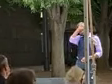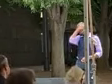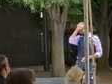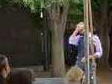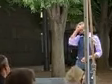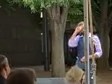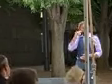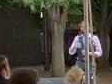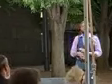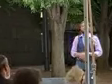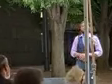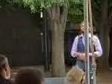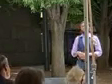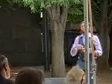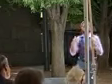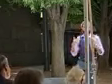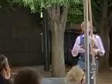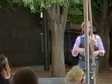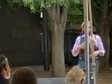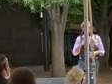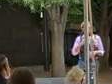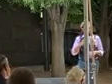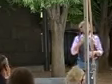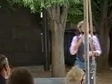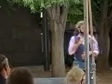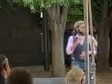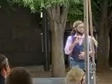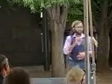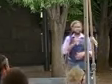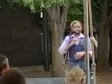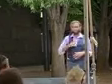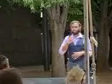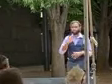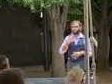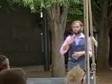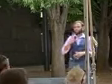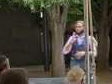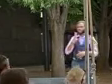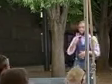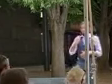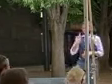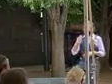Wow. Thank you, Senator Duckworth and Congresswoman Holmes Norton for your leadership.